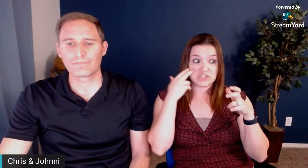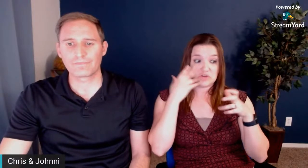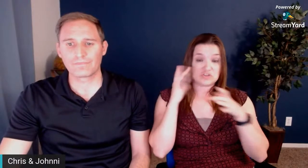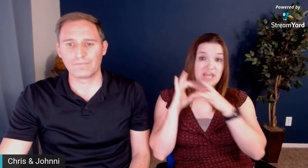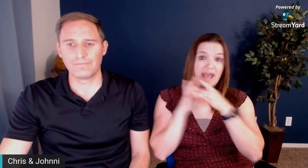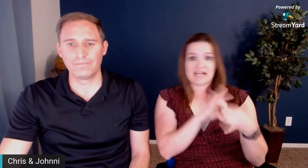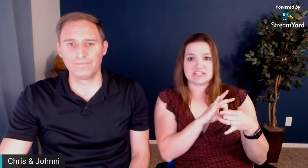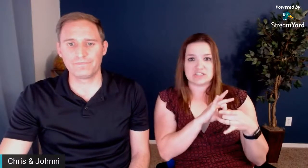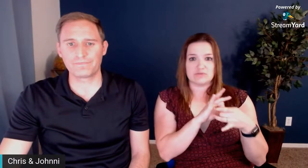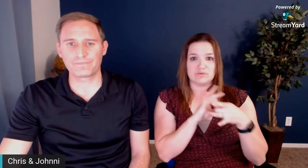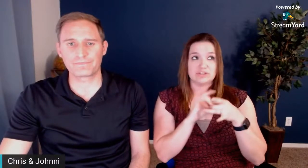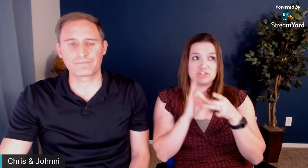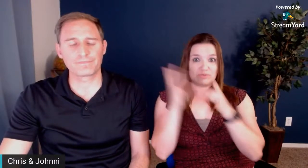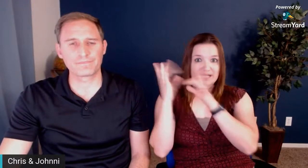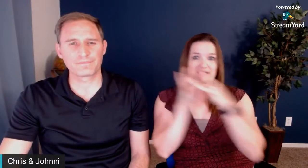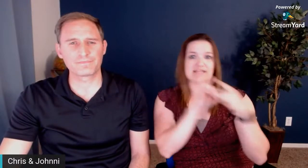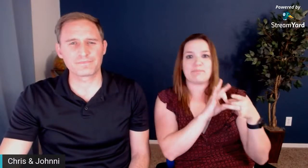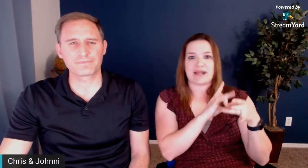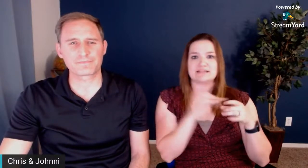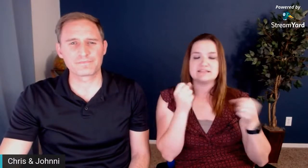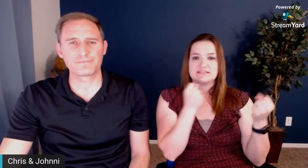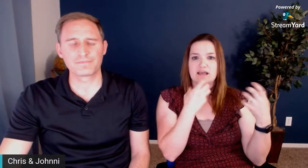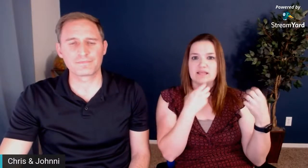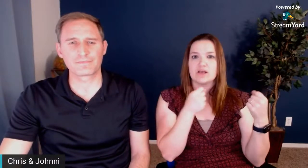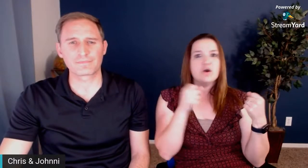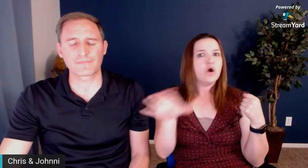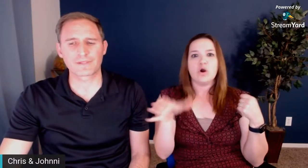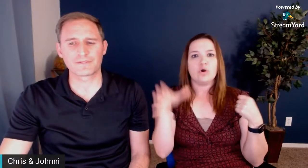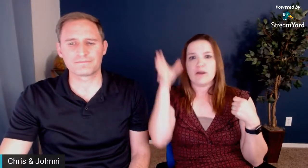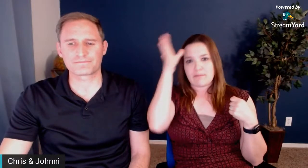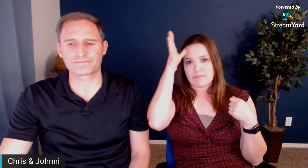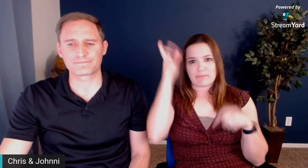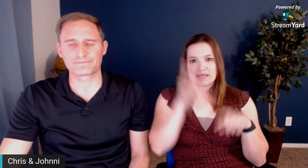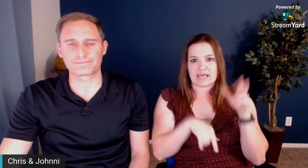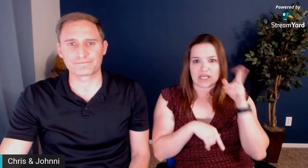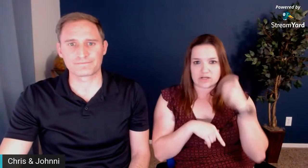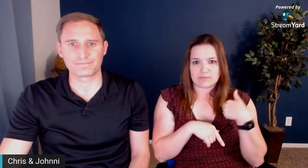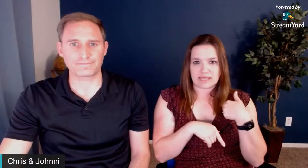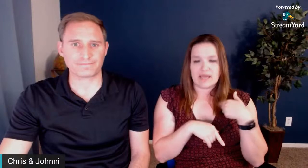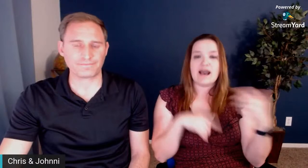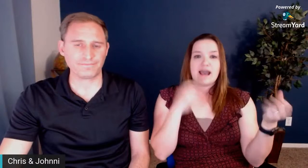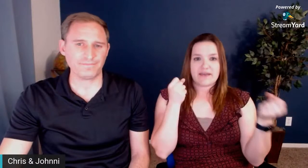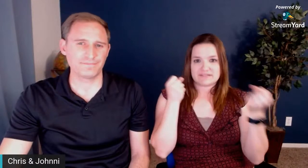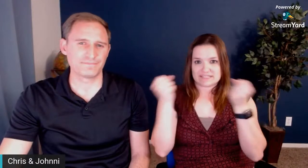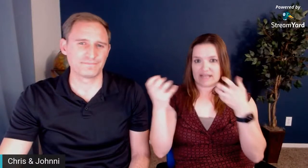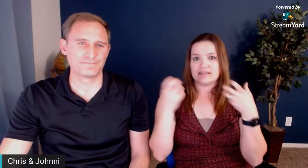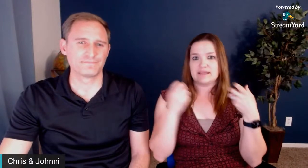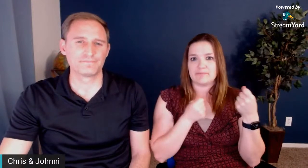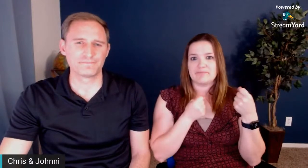she knows she has to relate that back to the sign like oh papa can't hear me i have to sign to him